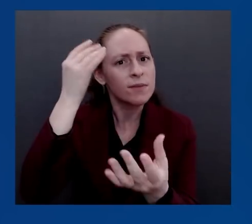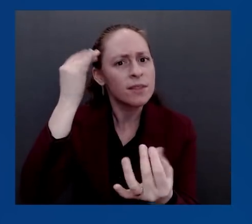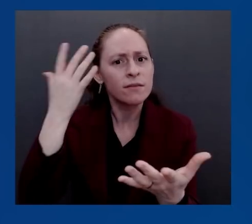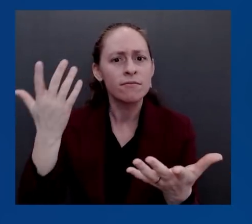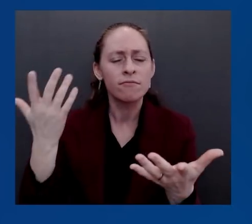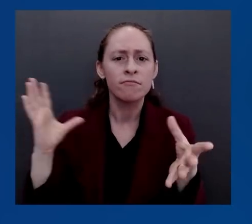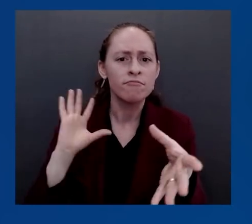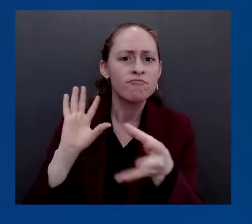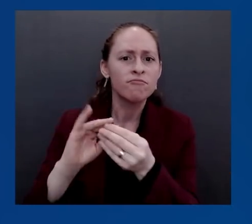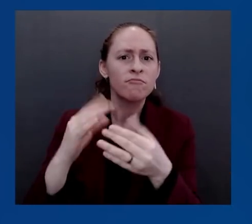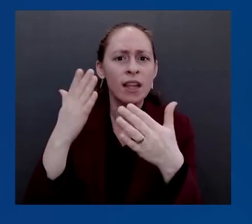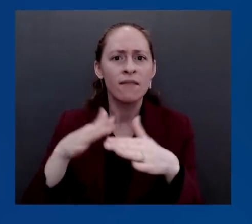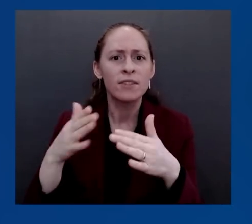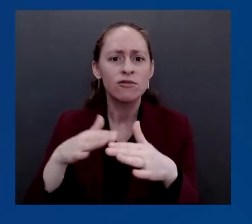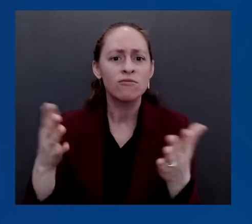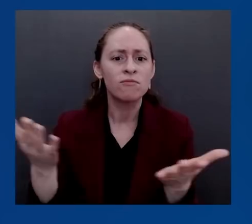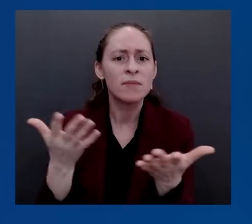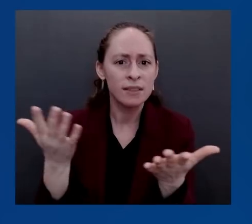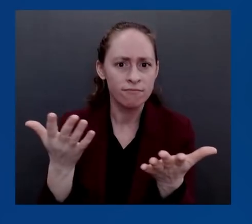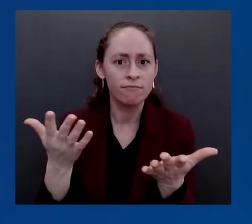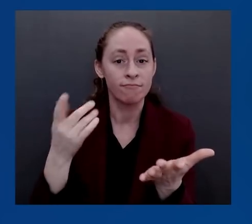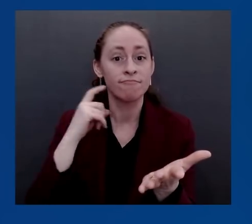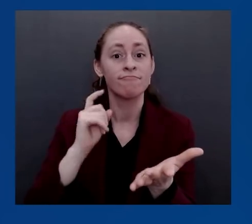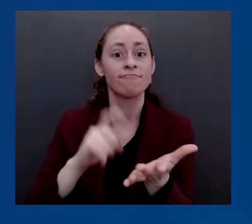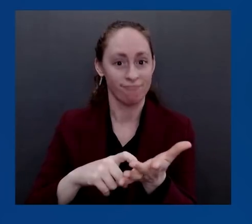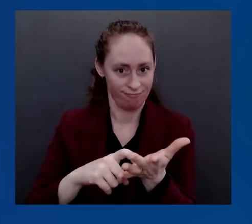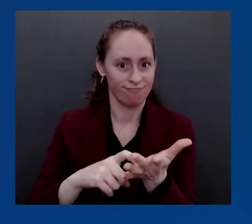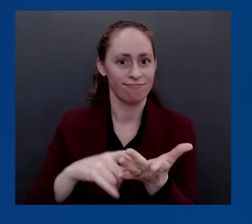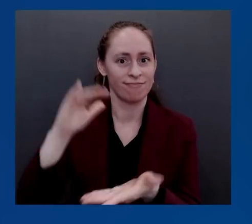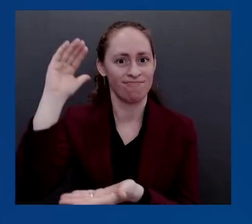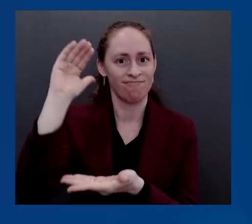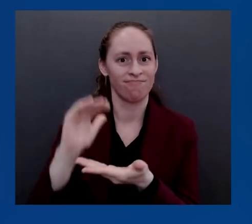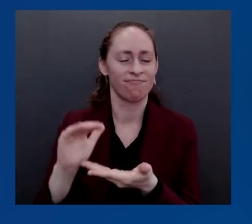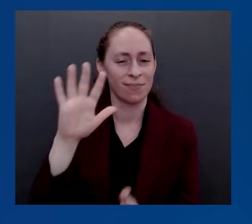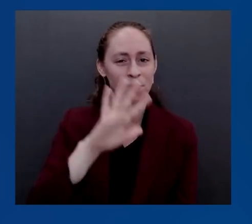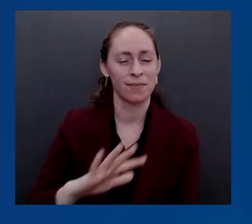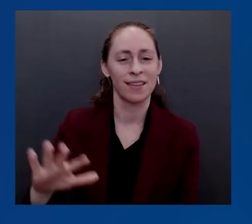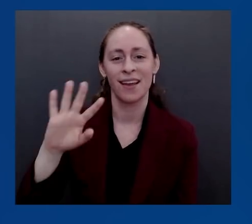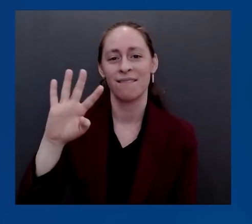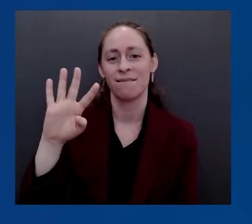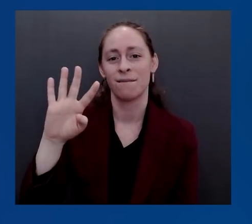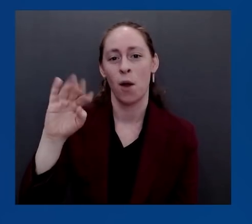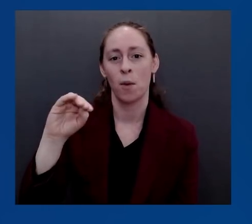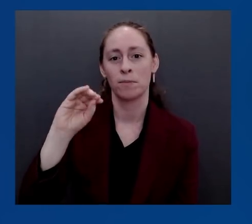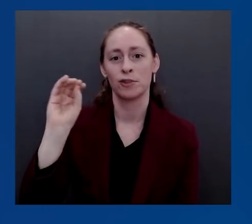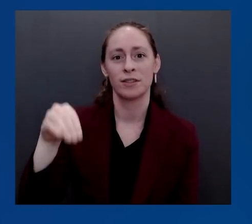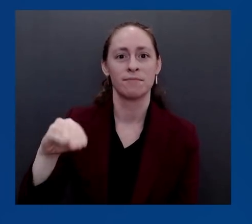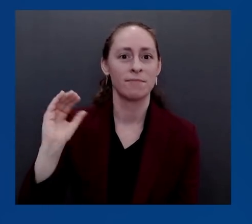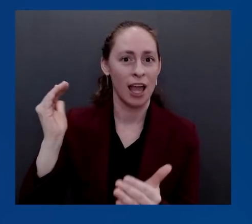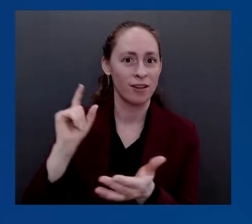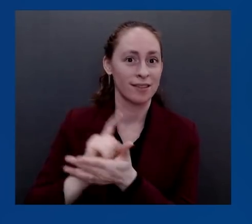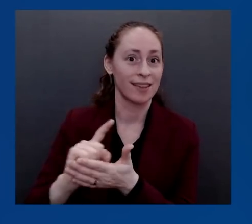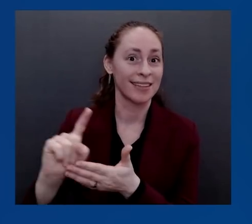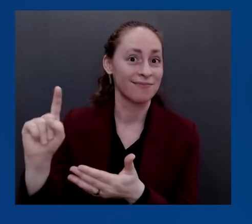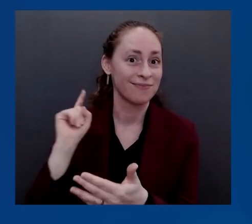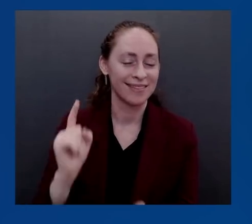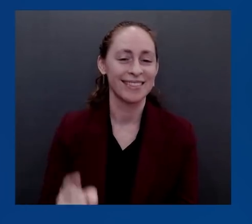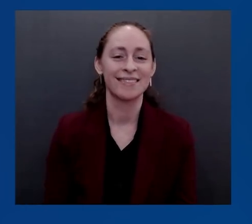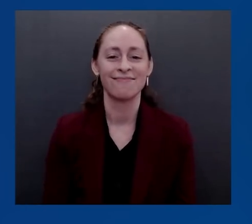a decrease of about 40 percent over the previous week. The seven-day average of hospital admissions is about 9,500 per day,